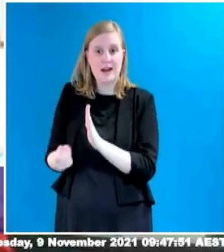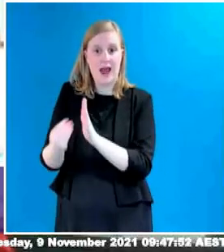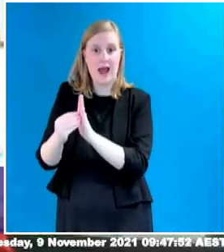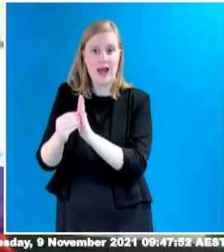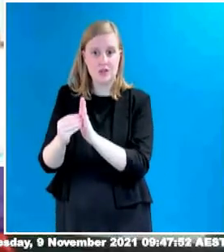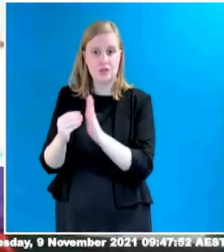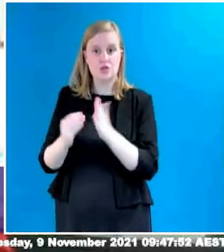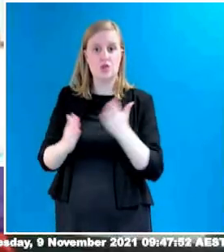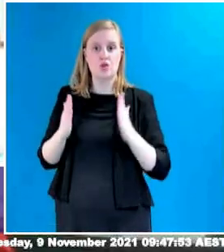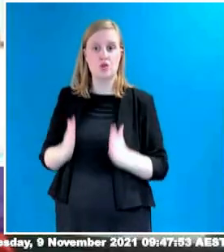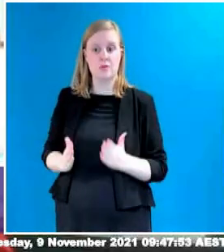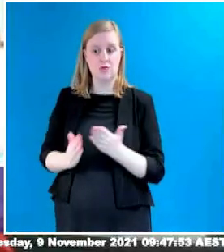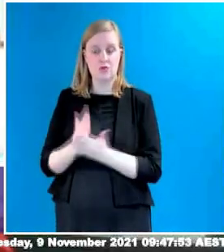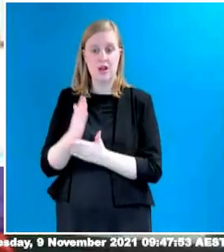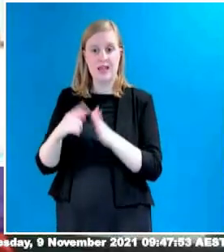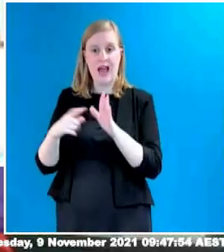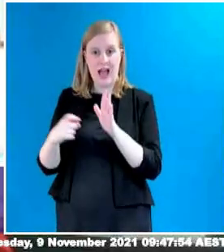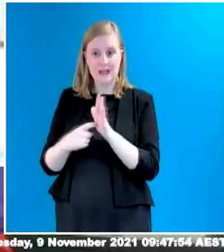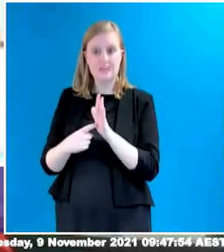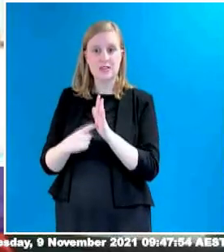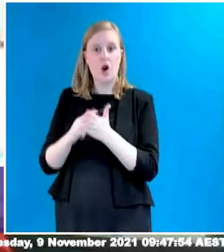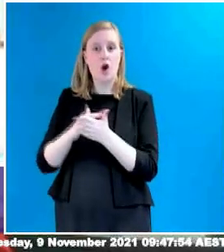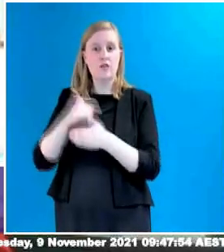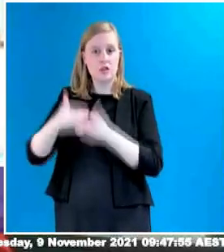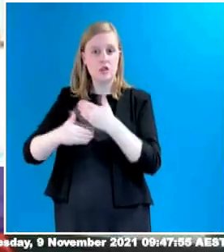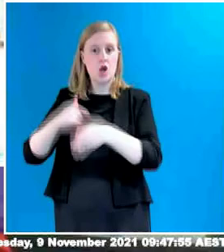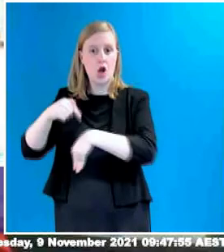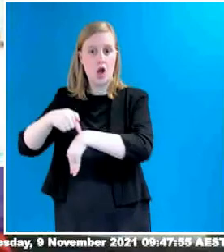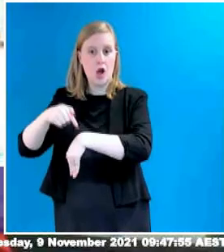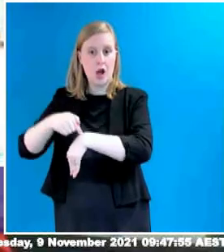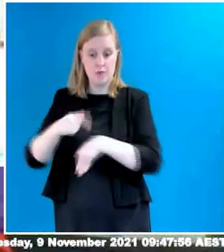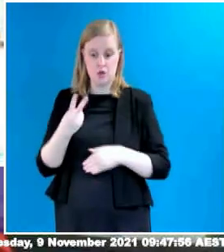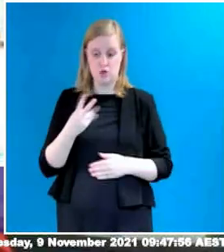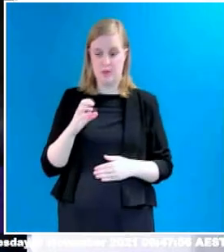In 2004, the consultative committee recommended that there be an